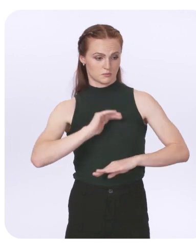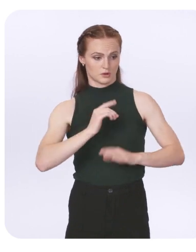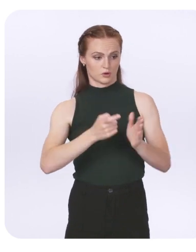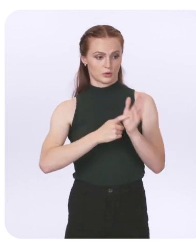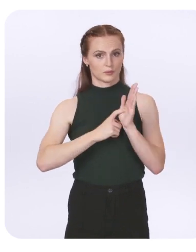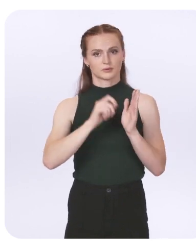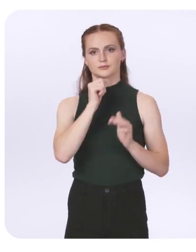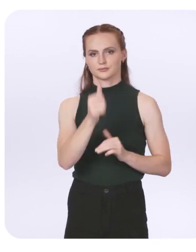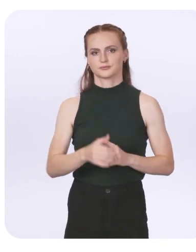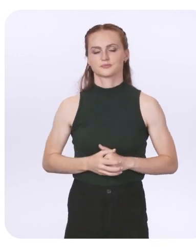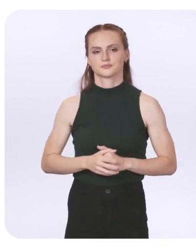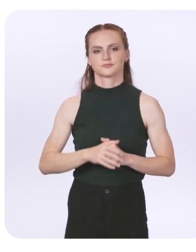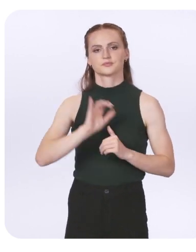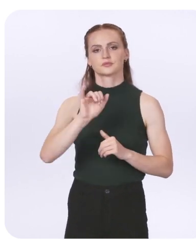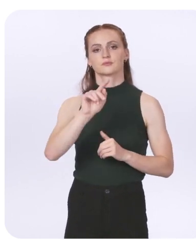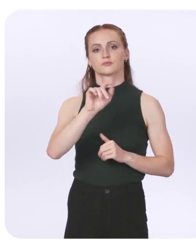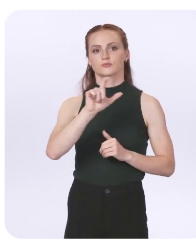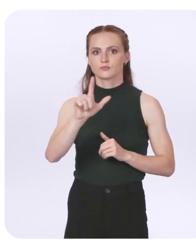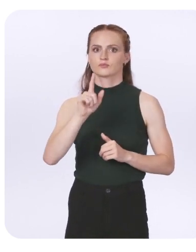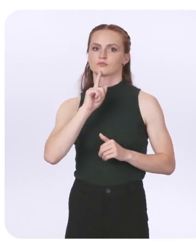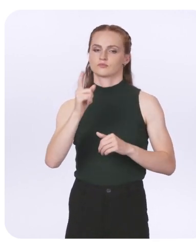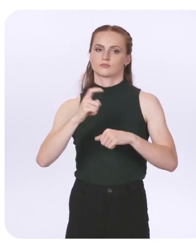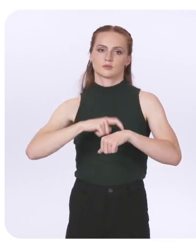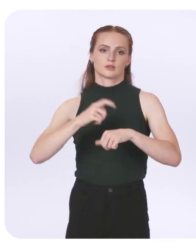This tooling has been a time-saver during our production.